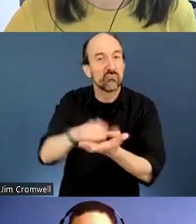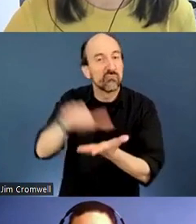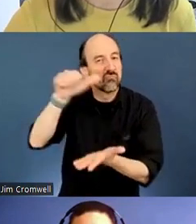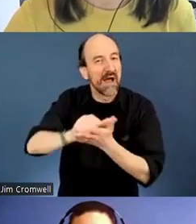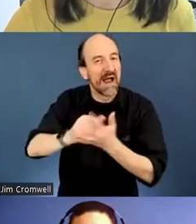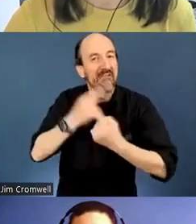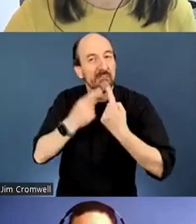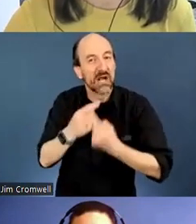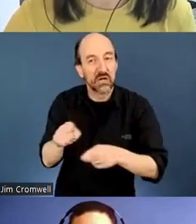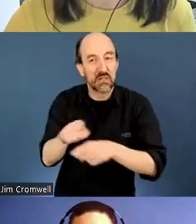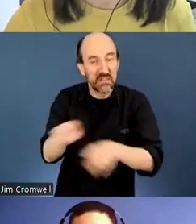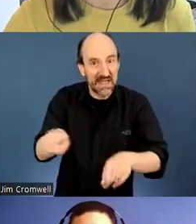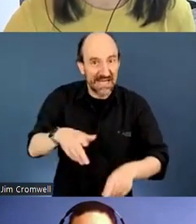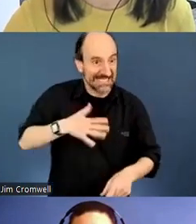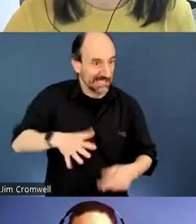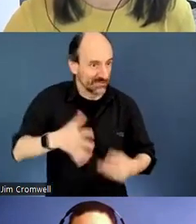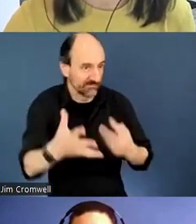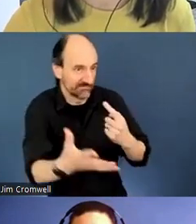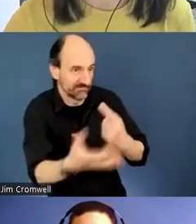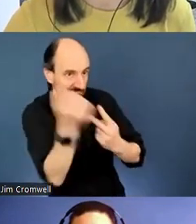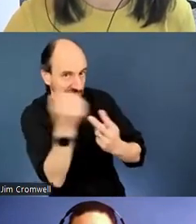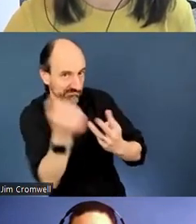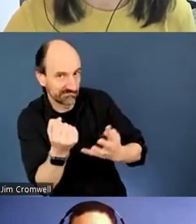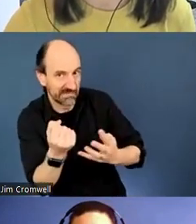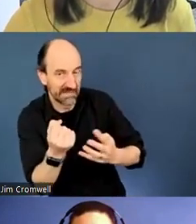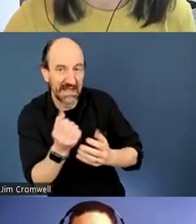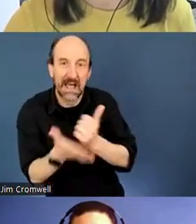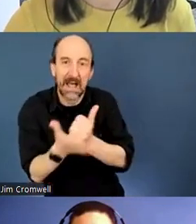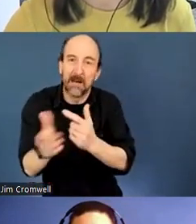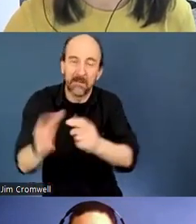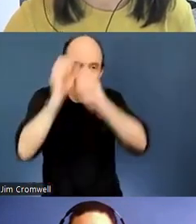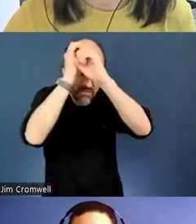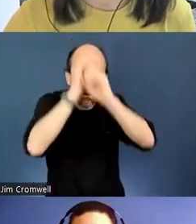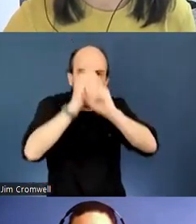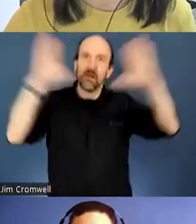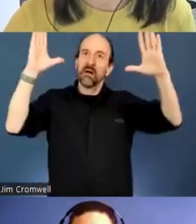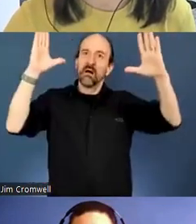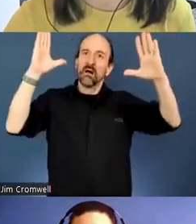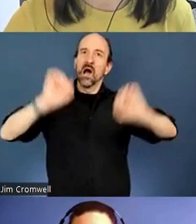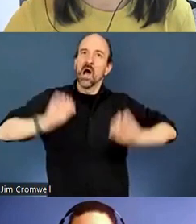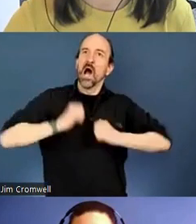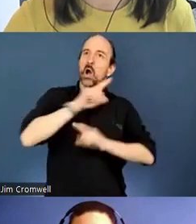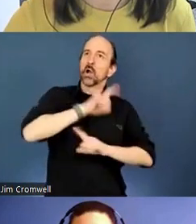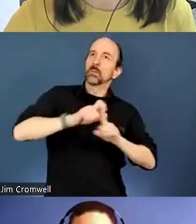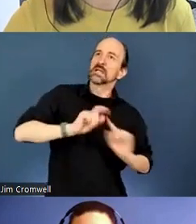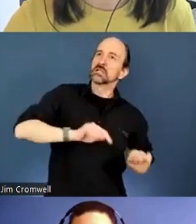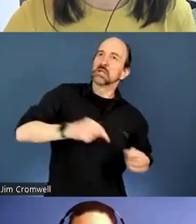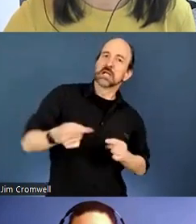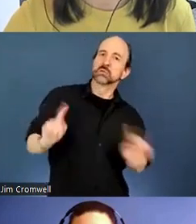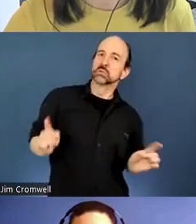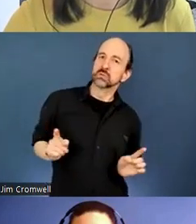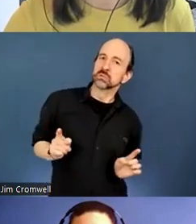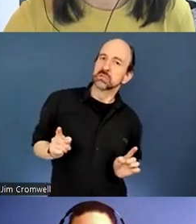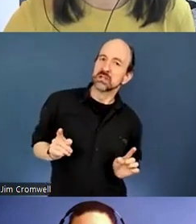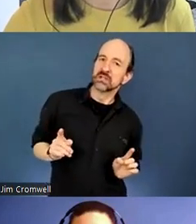need to better understanding the challenges within their community and how they then can expand and address those